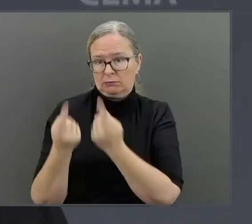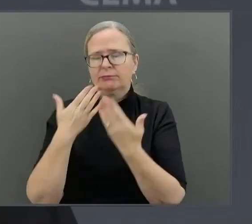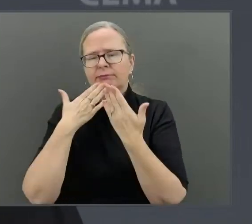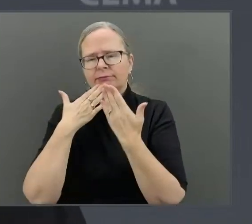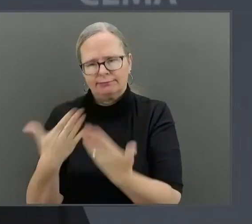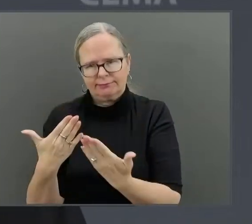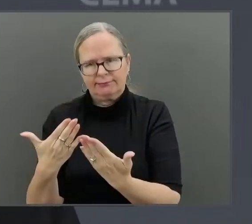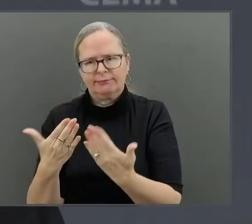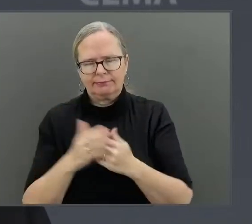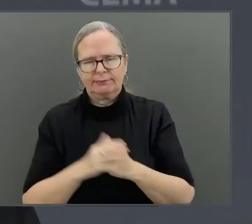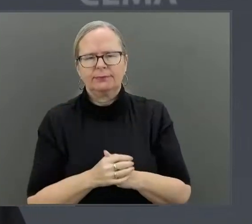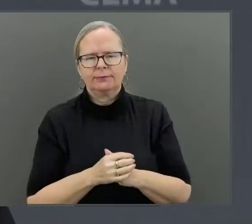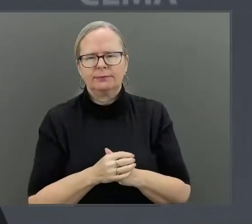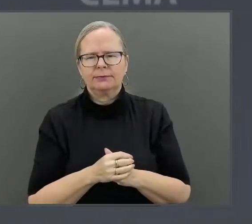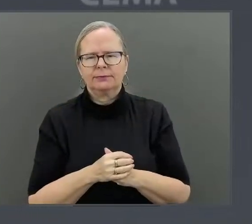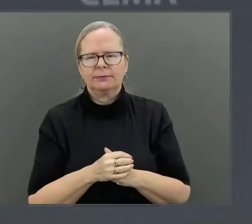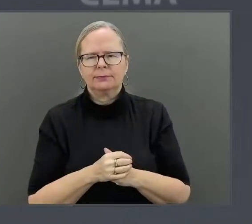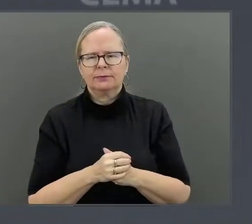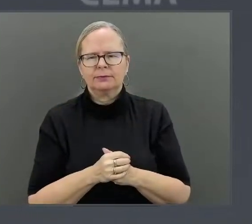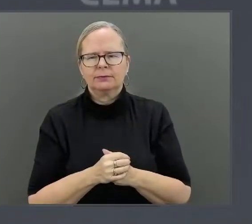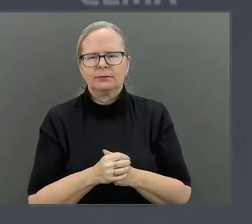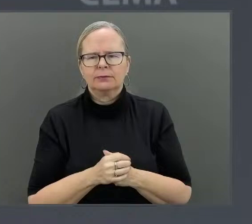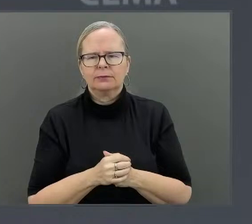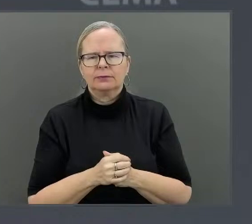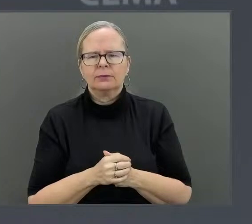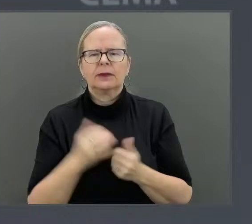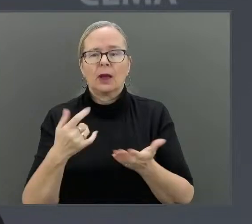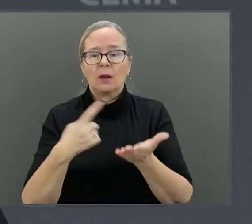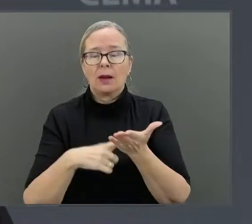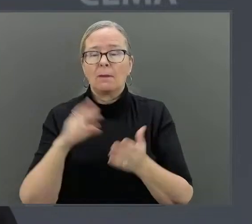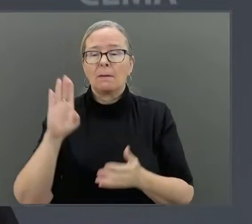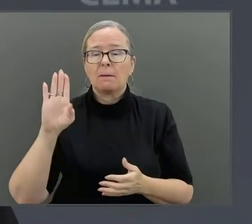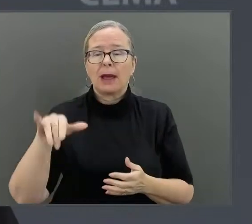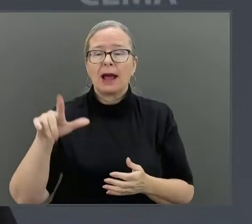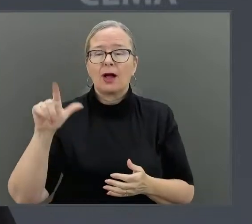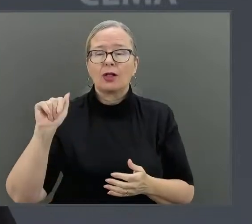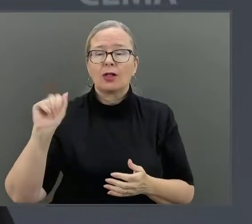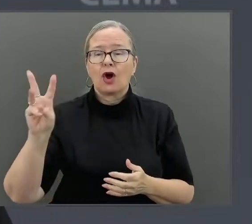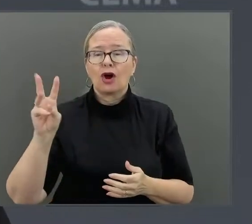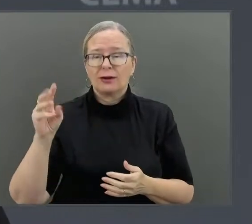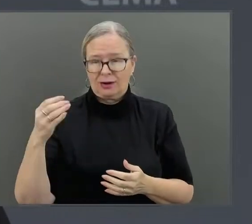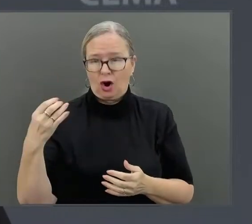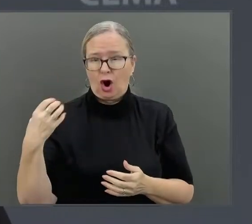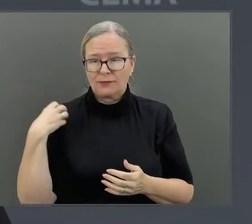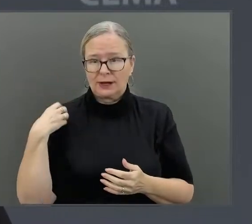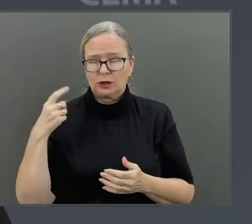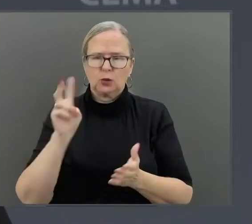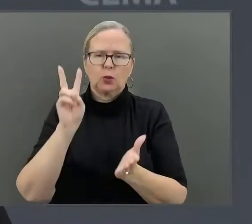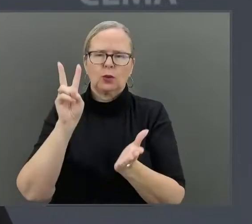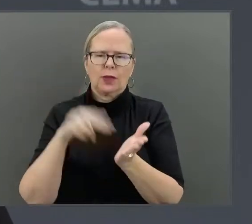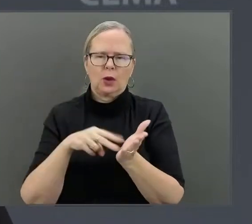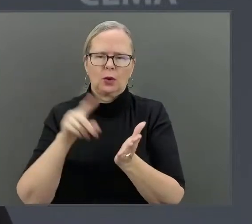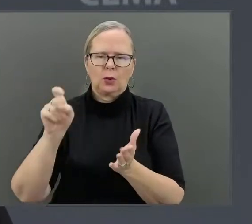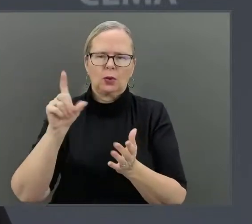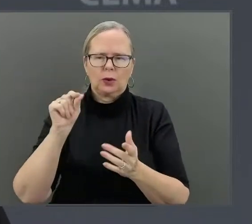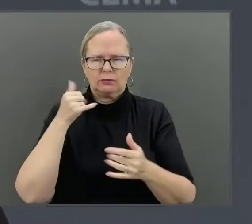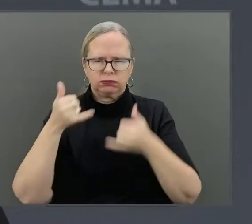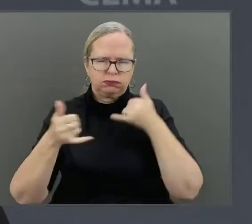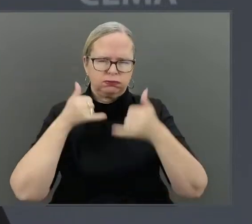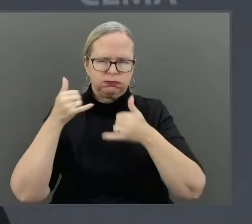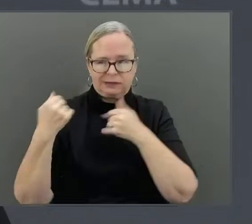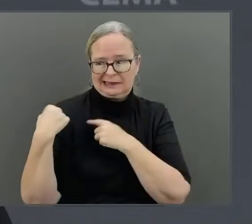perspective officers have had 21 TH or 2,120 calls since June 6th there have been 574 written